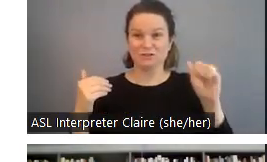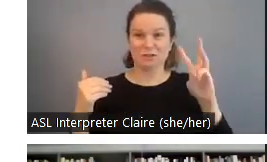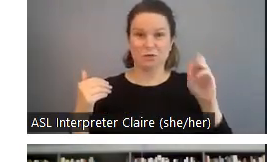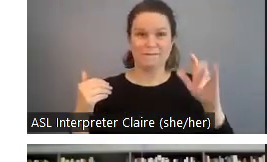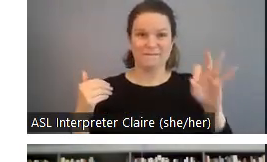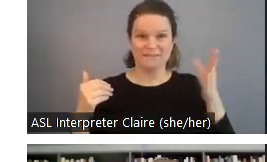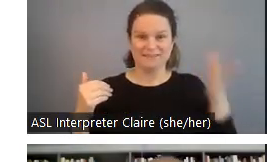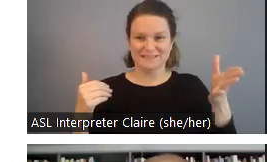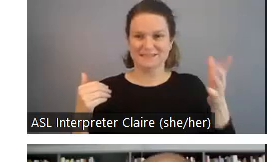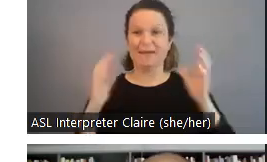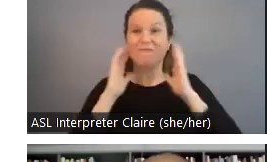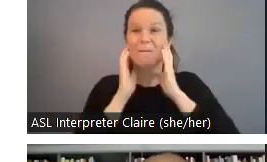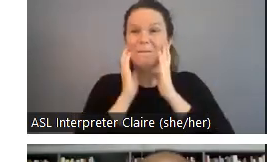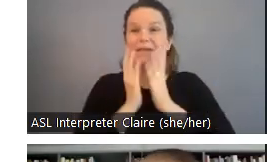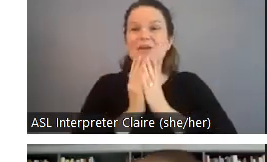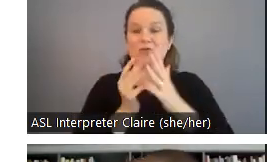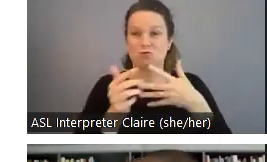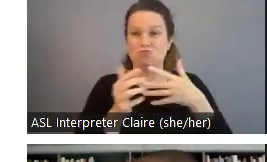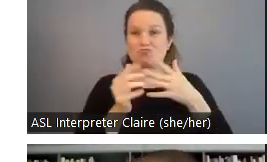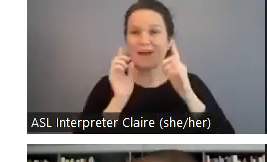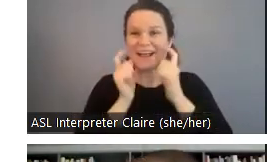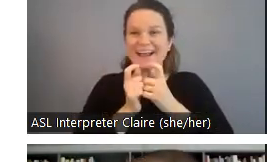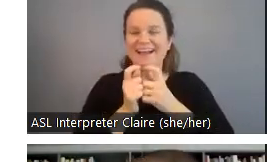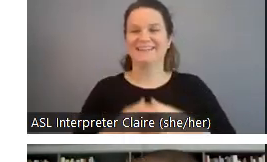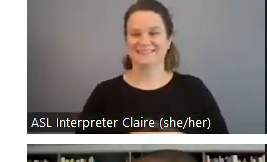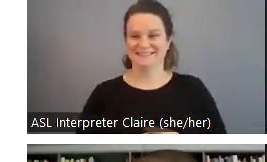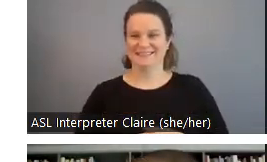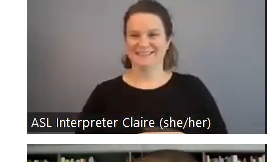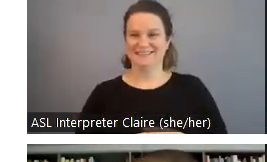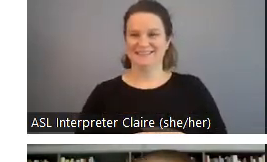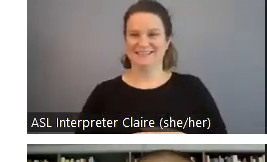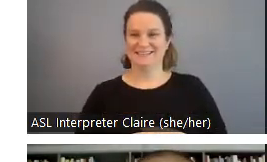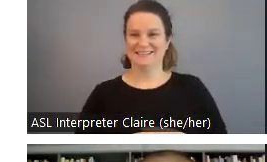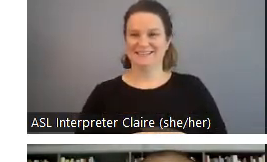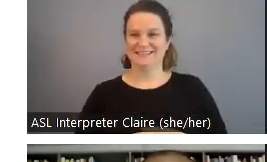beard that's gray.